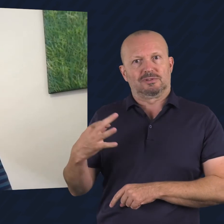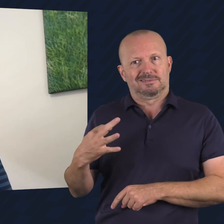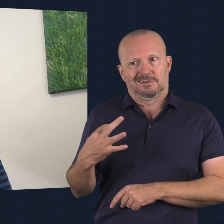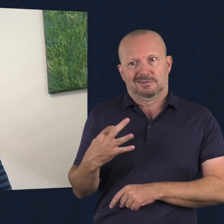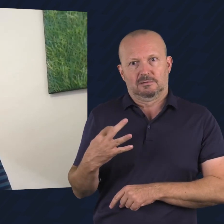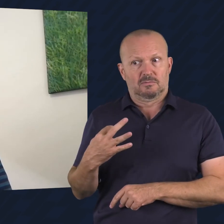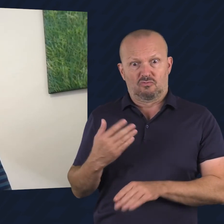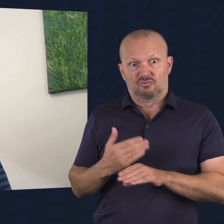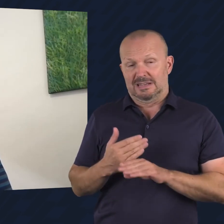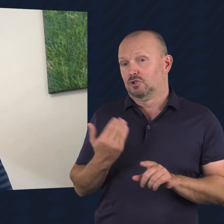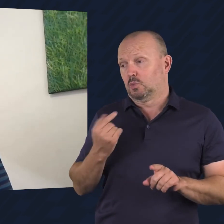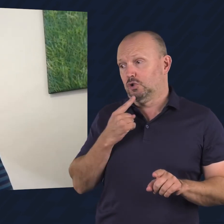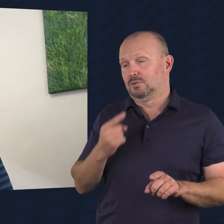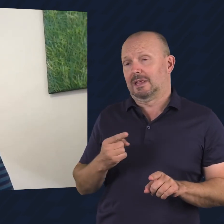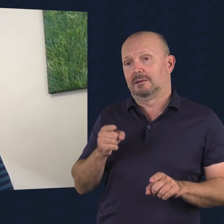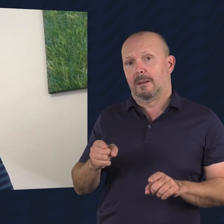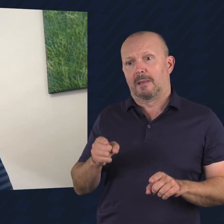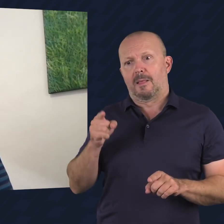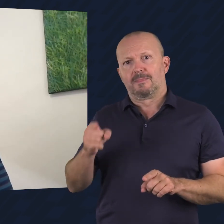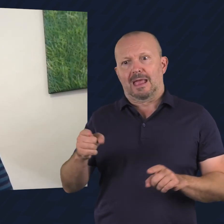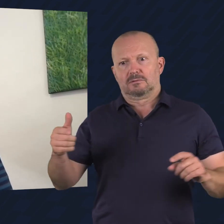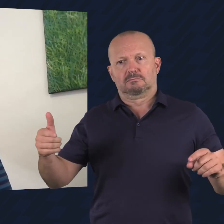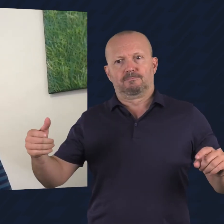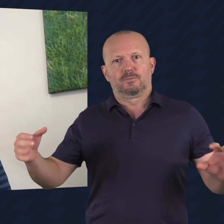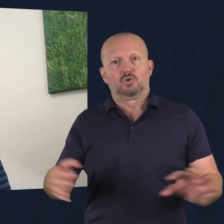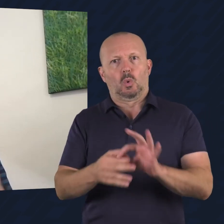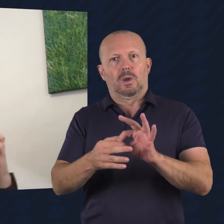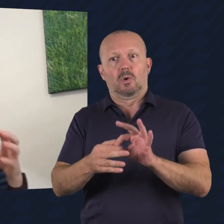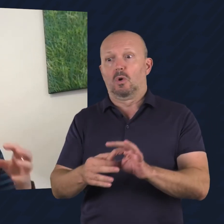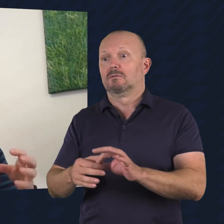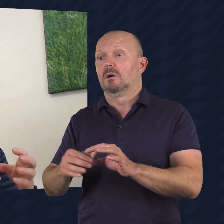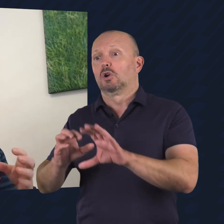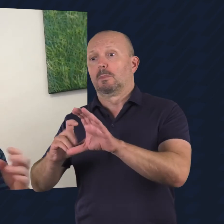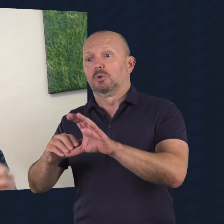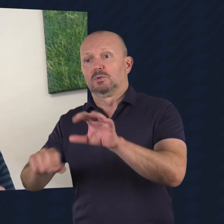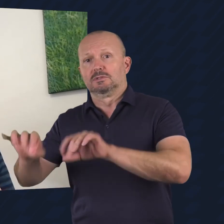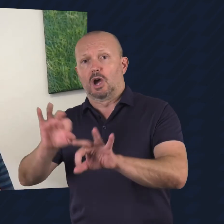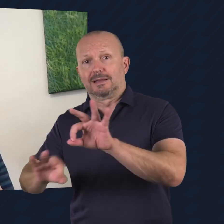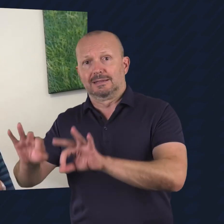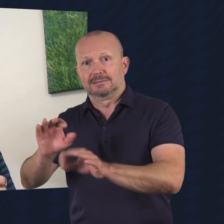is representing just what you described, Alexis, that marriage of computer scientists.